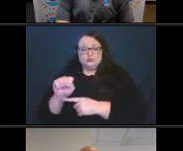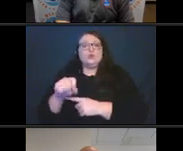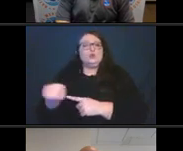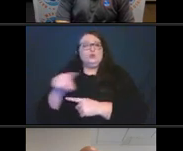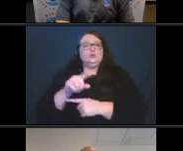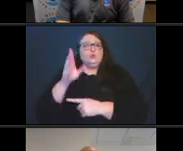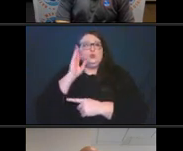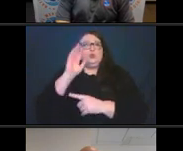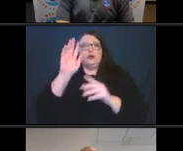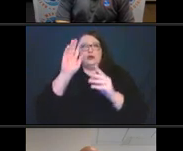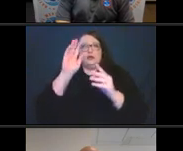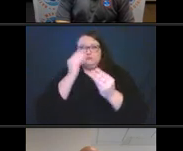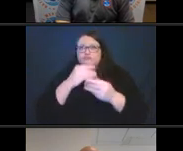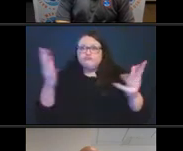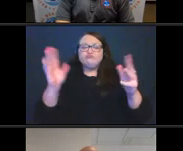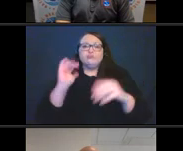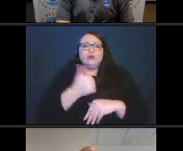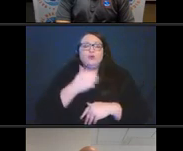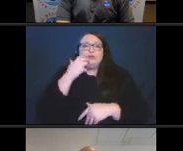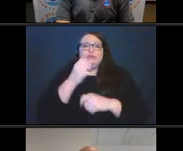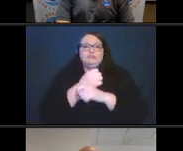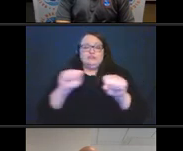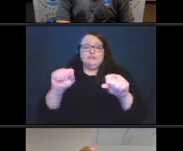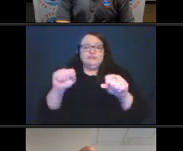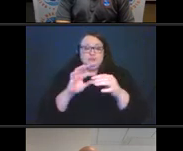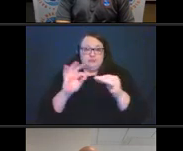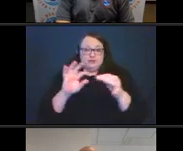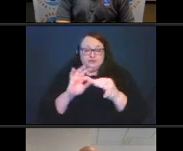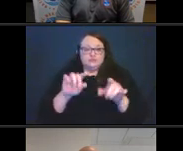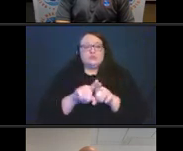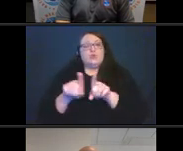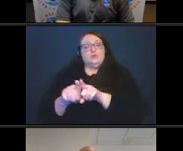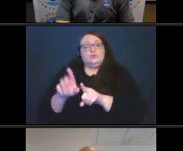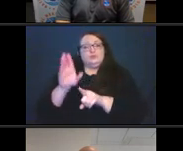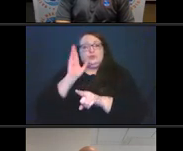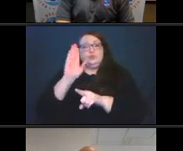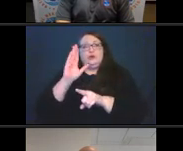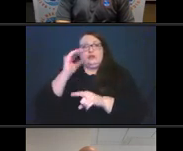safety messaging, but you raise awareness of impending heat, and you also prepare our